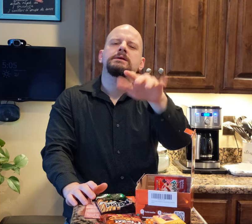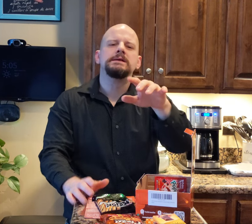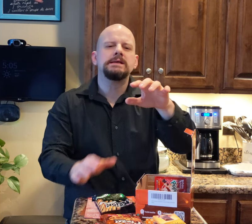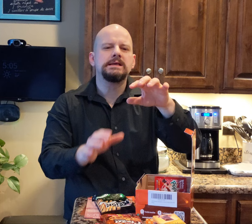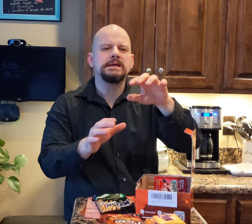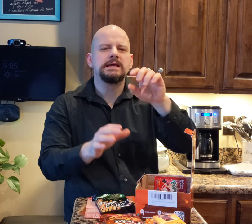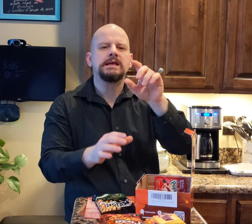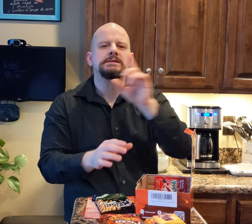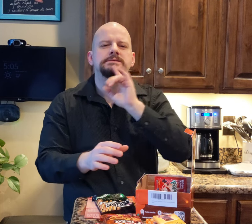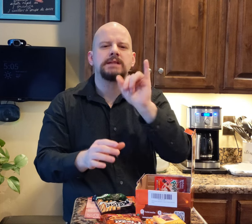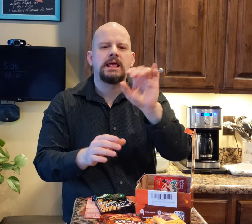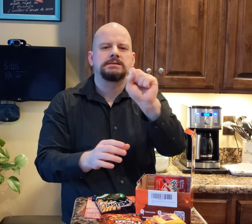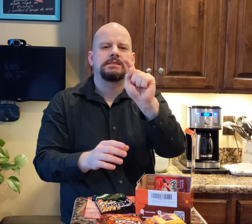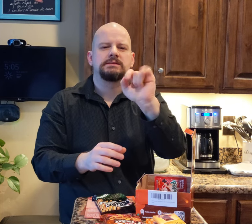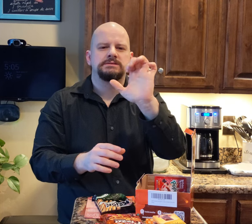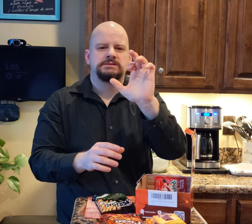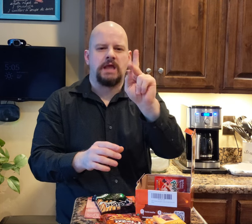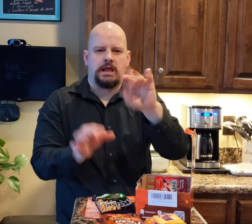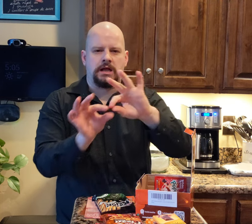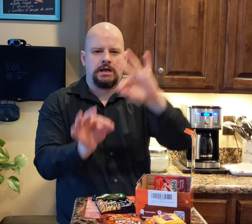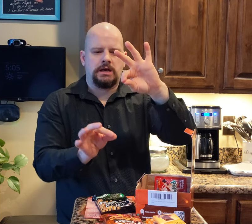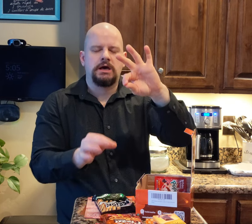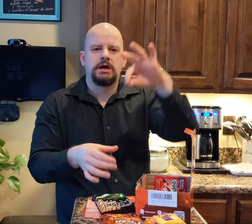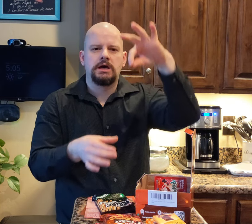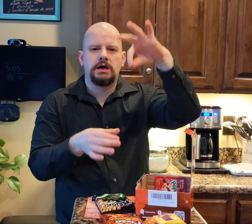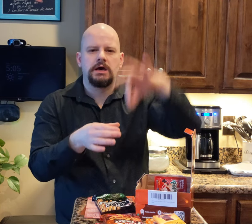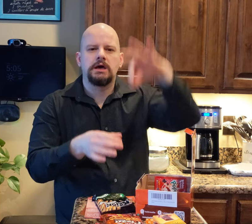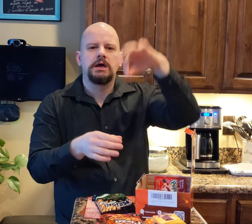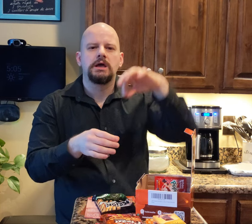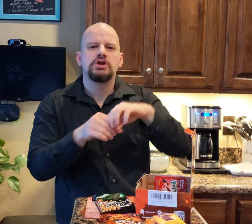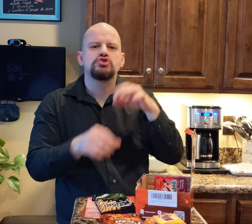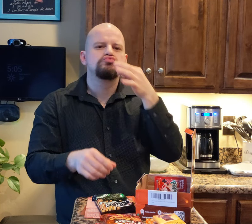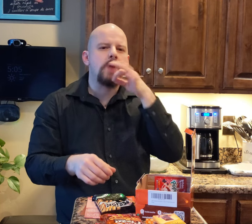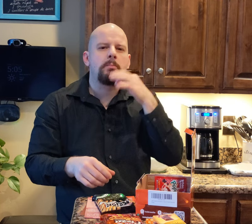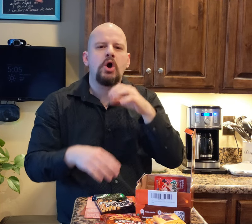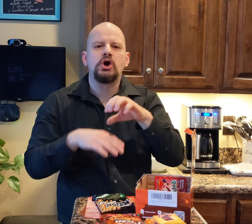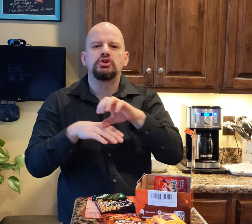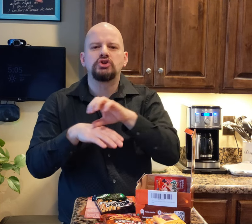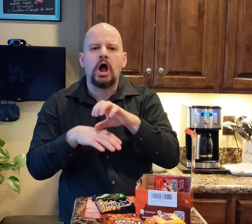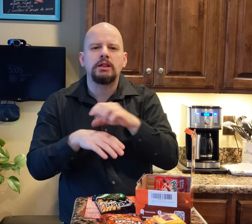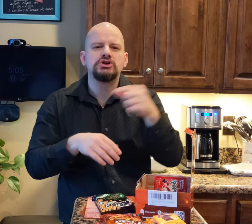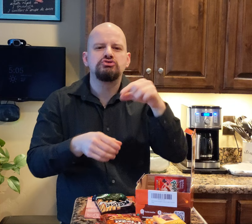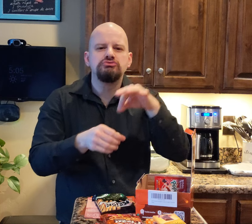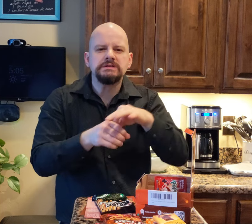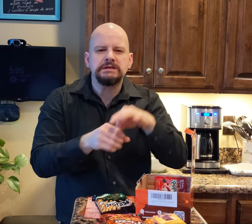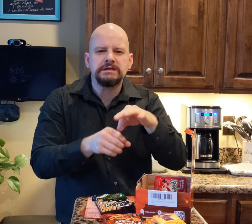It's like sticks being dipped in strawberry, chocolate, or green tea.